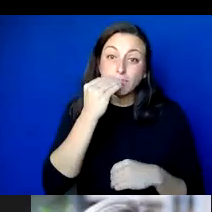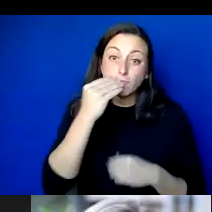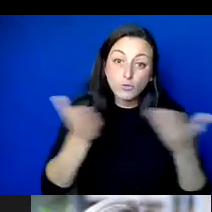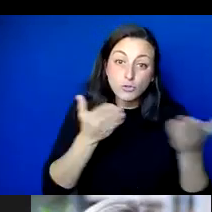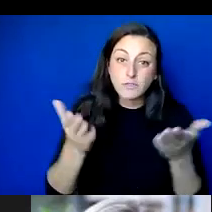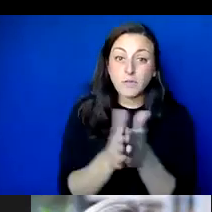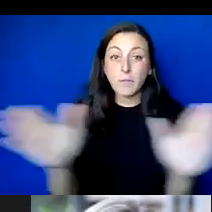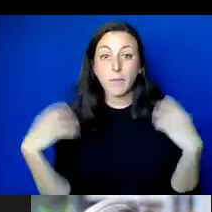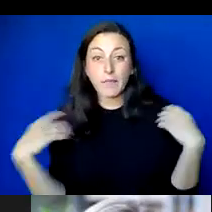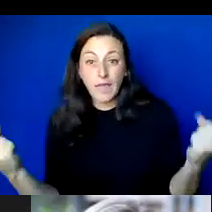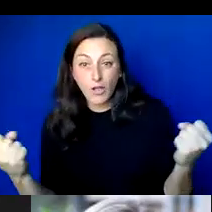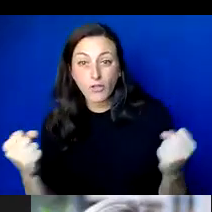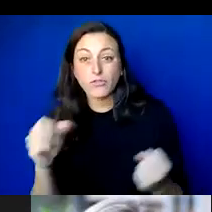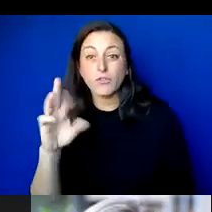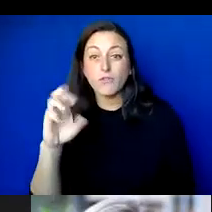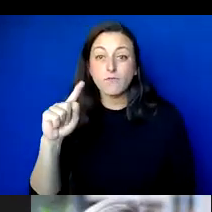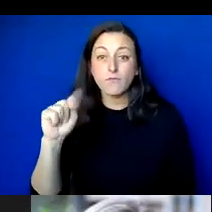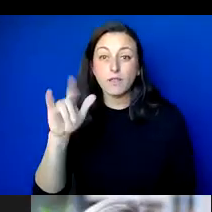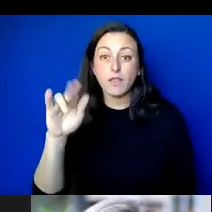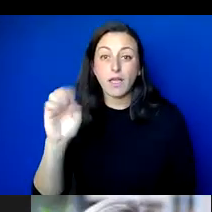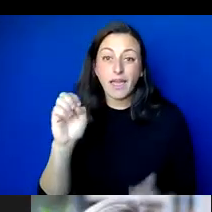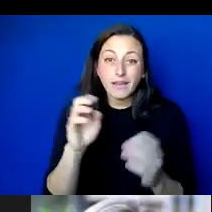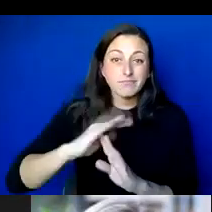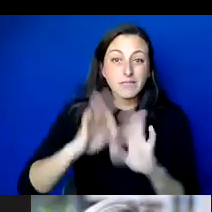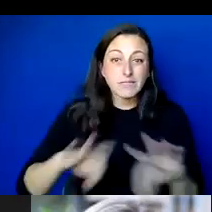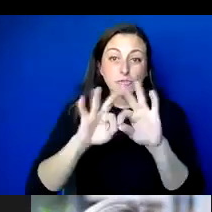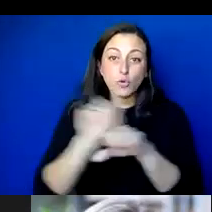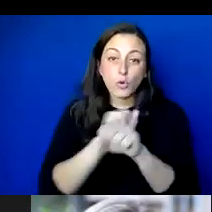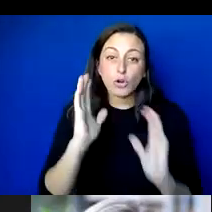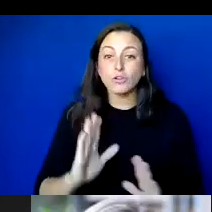frontline essential human service workers, and direct care providers for Coloradans